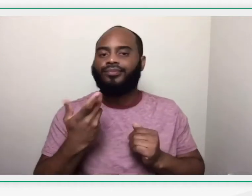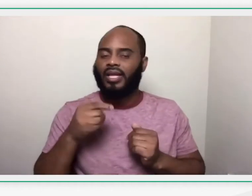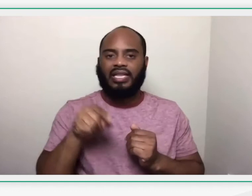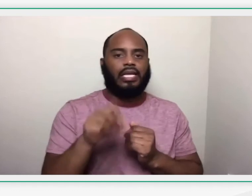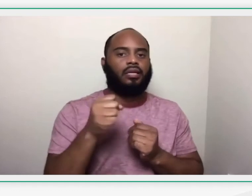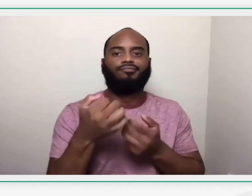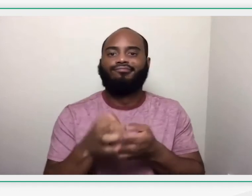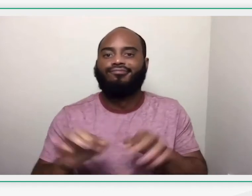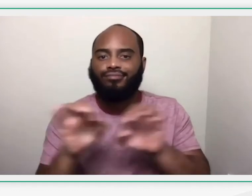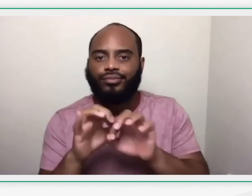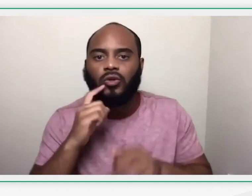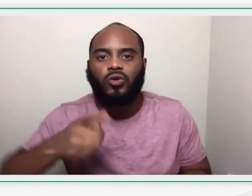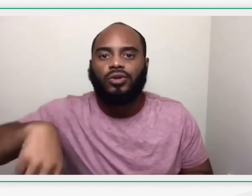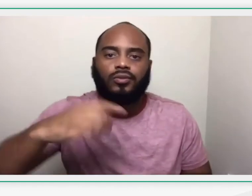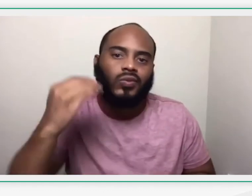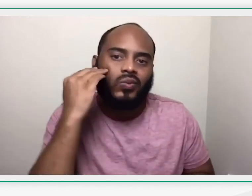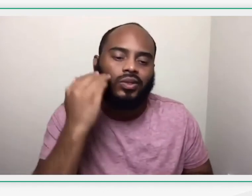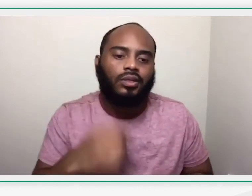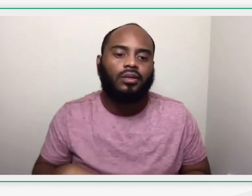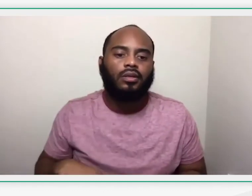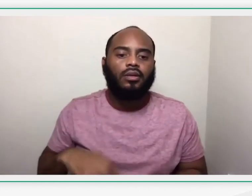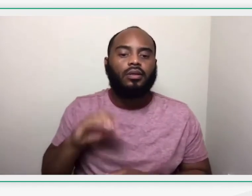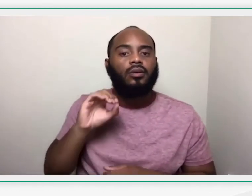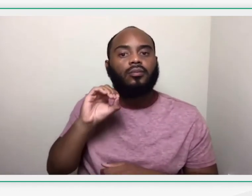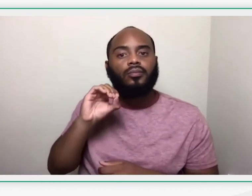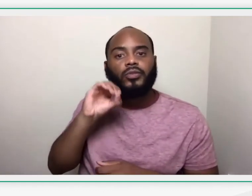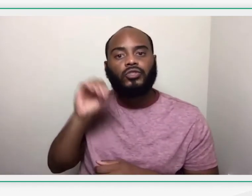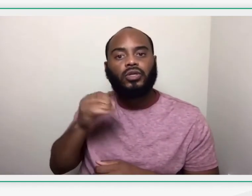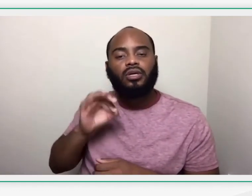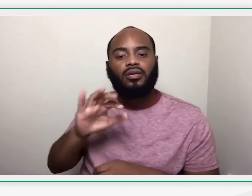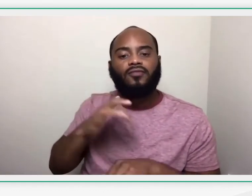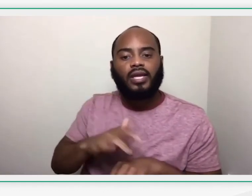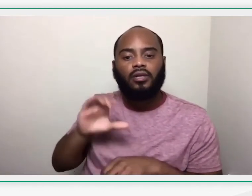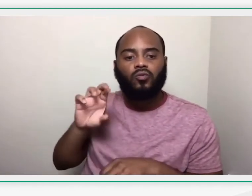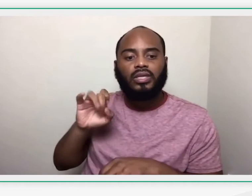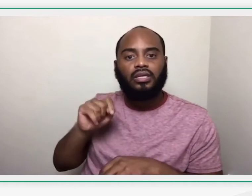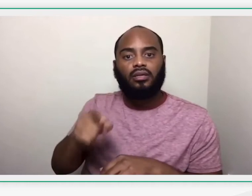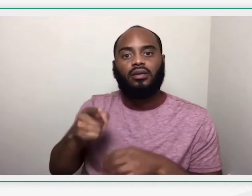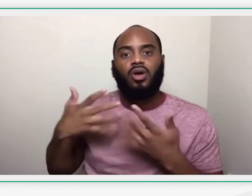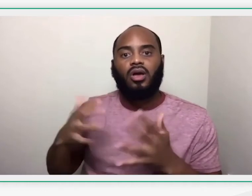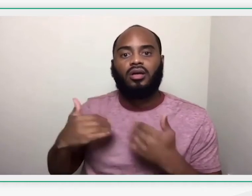Moving on to the next term: utilization. Utilization is another term that is very important to know.